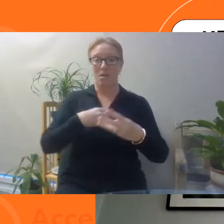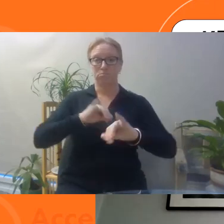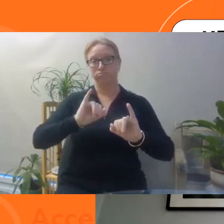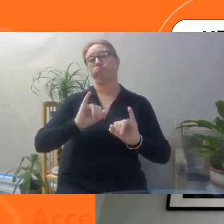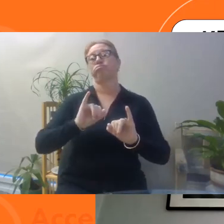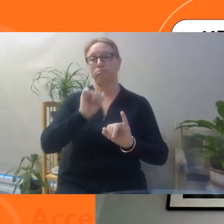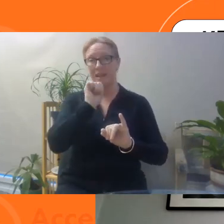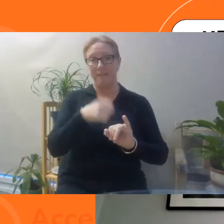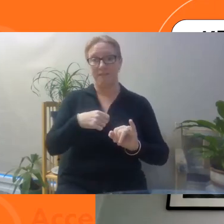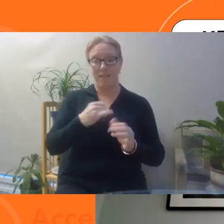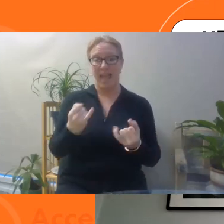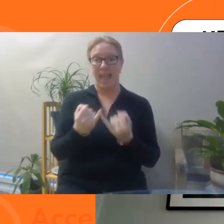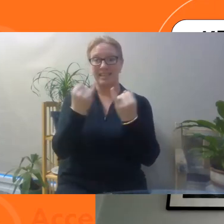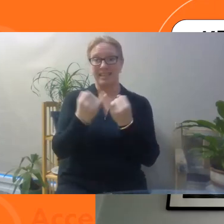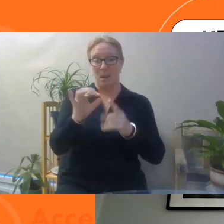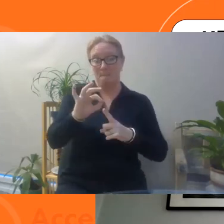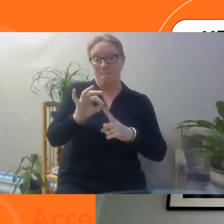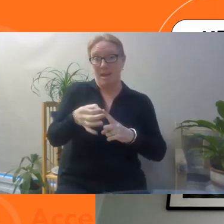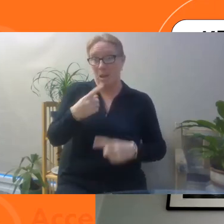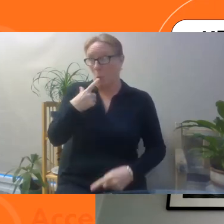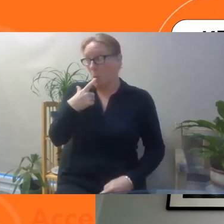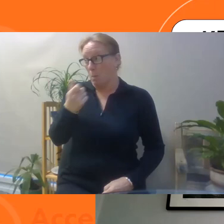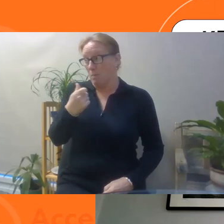an accident, because there was no other way around it, you had